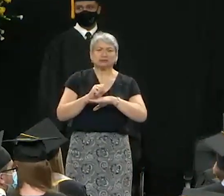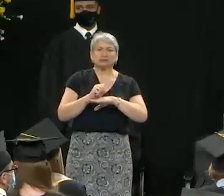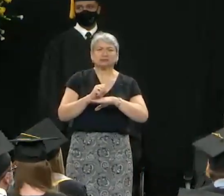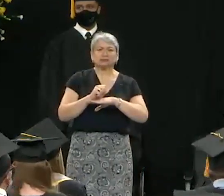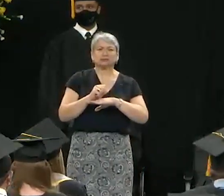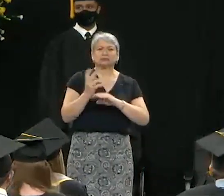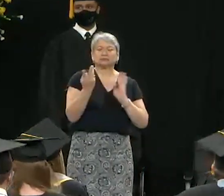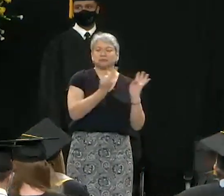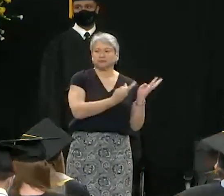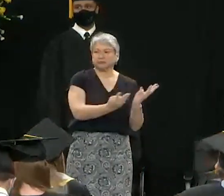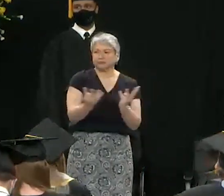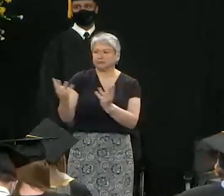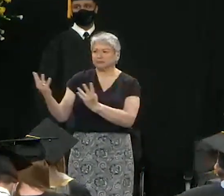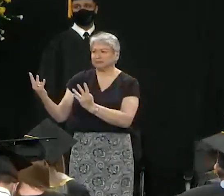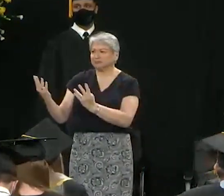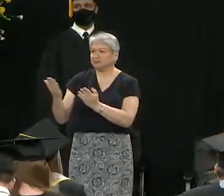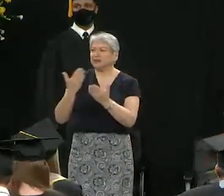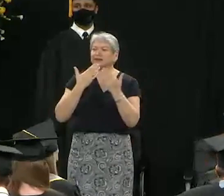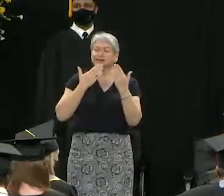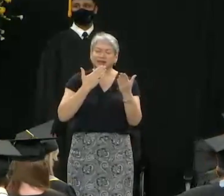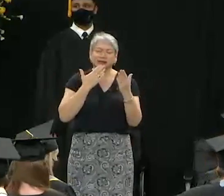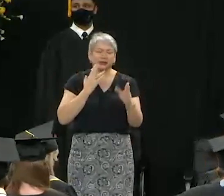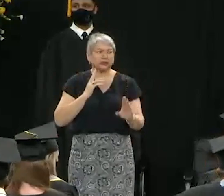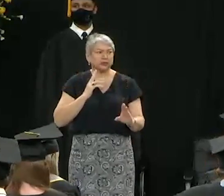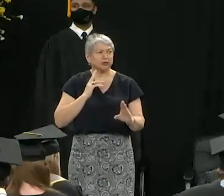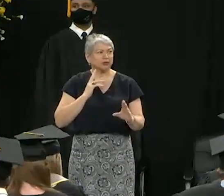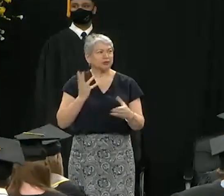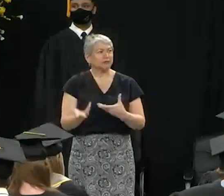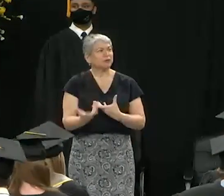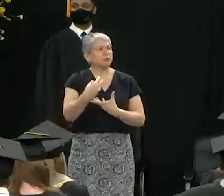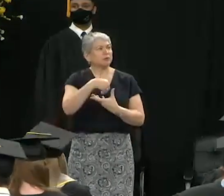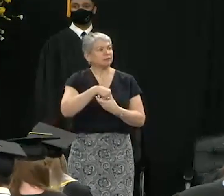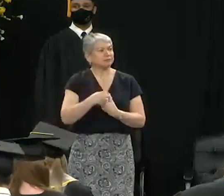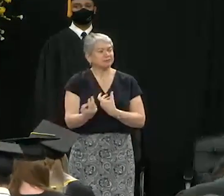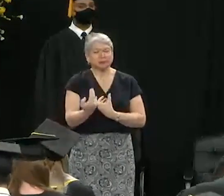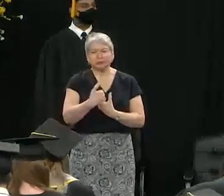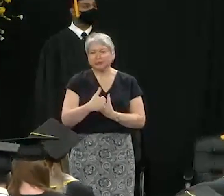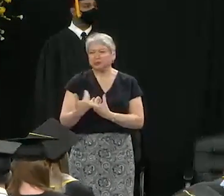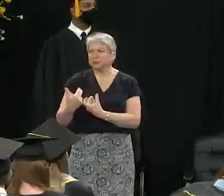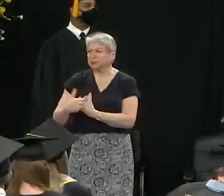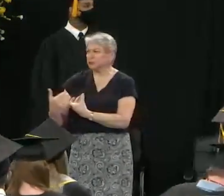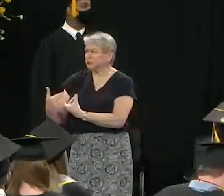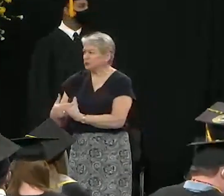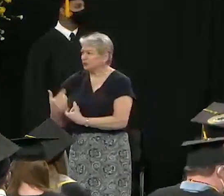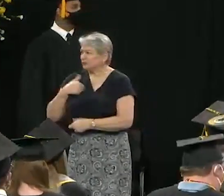Again, thank you for joining us this evening for this important celebration,